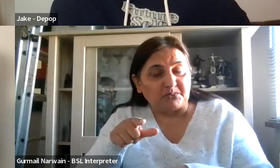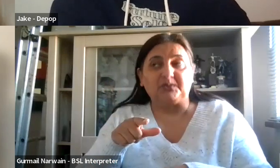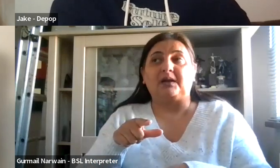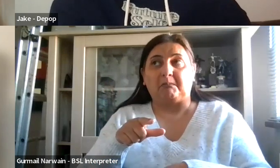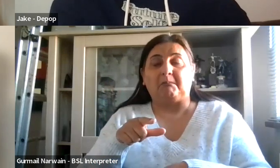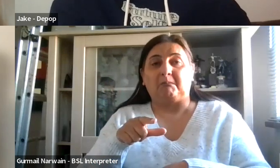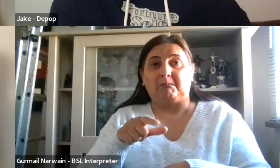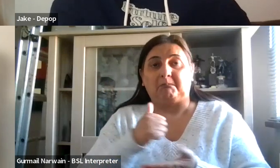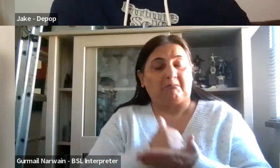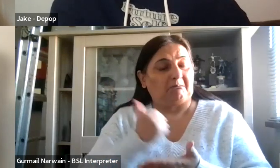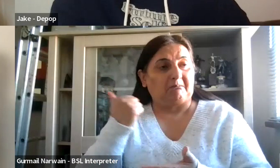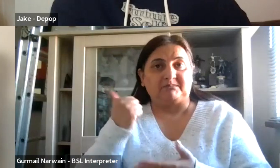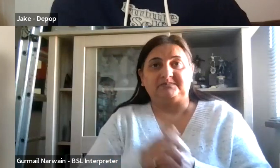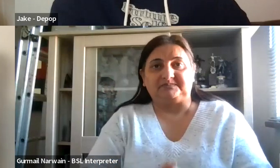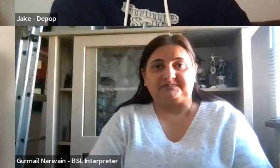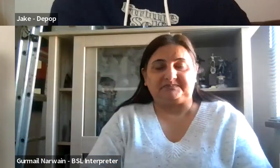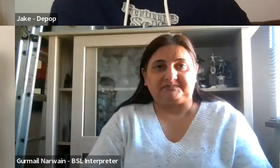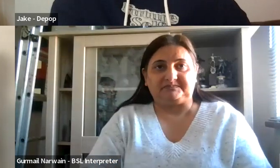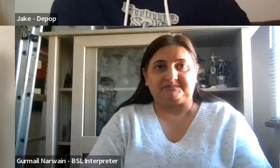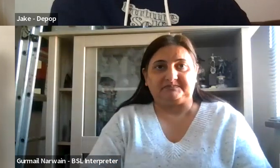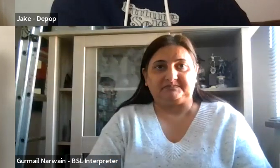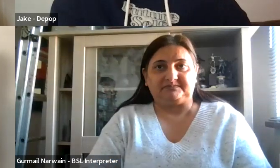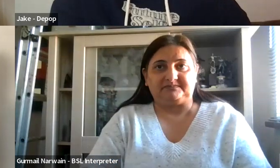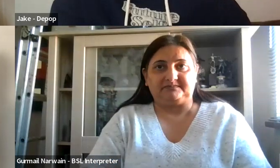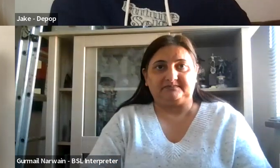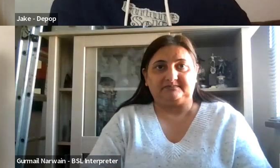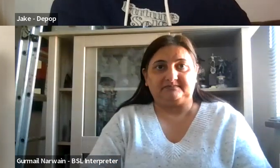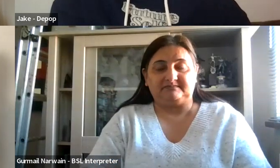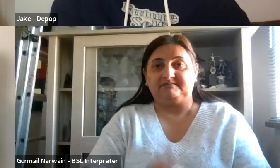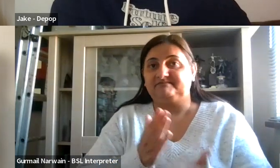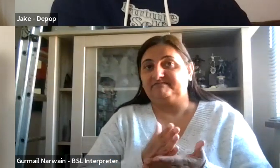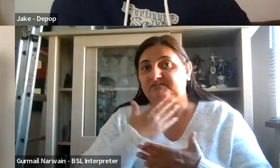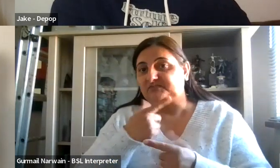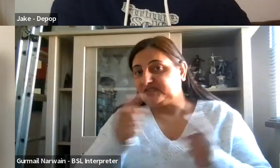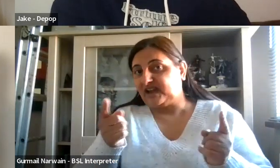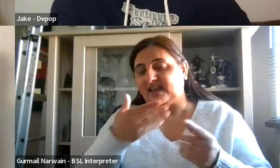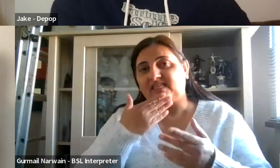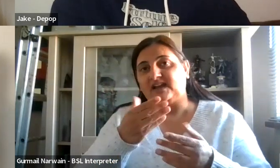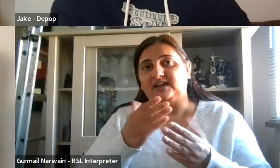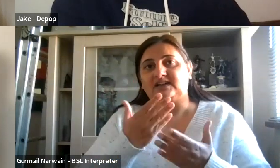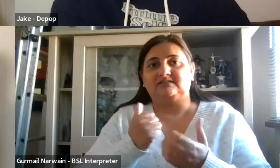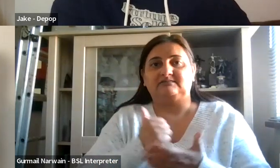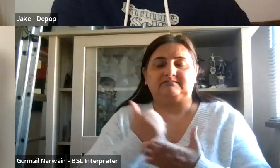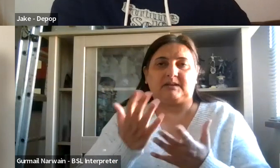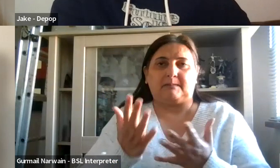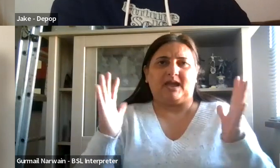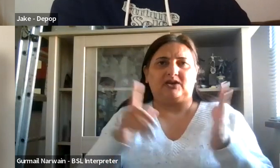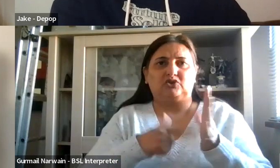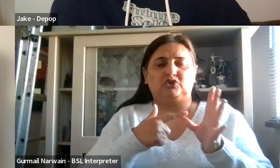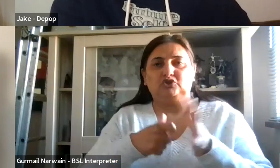Sorry. I guess we'll start off by thanking. I have certainly learnt some things that I didn't know which is fantastic. I wonderful panel to Jake and and the Tasha.